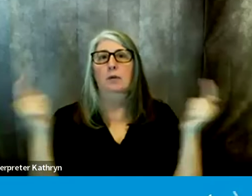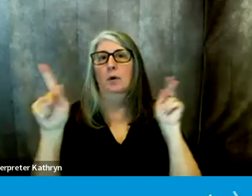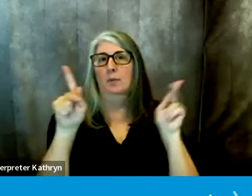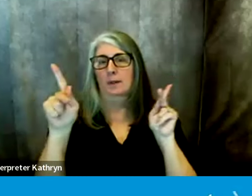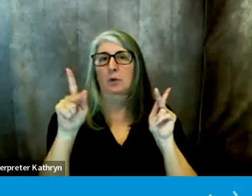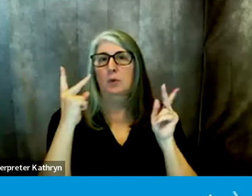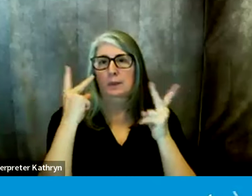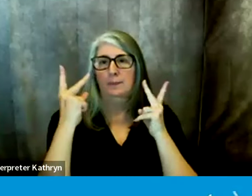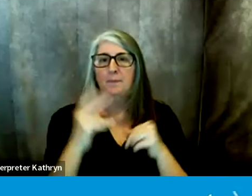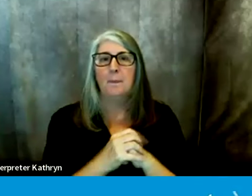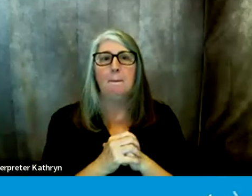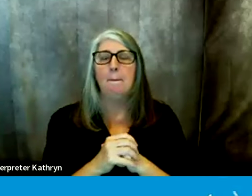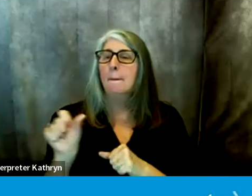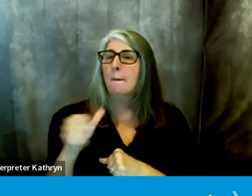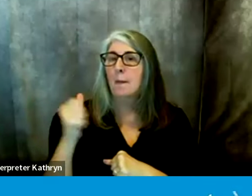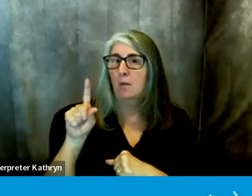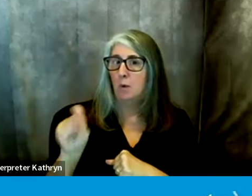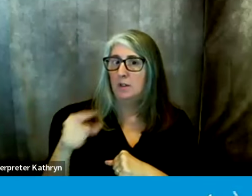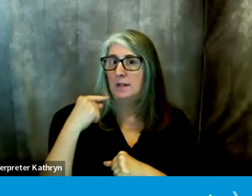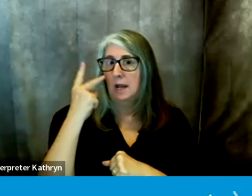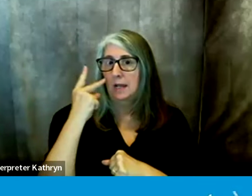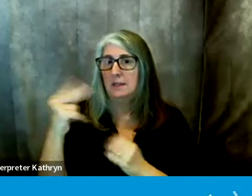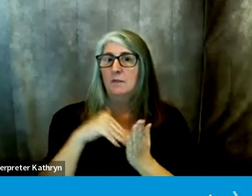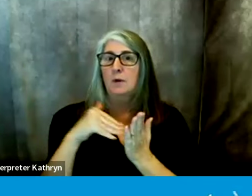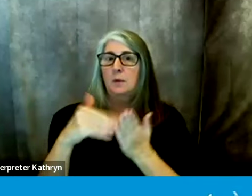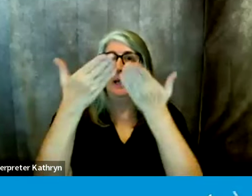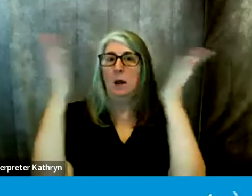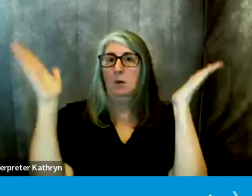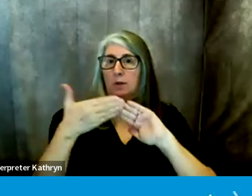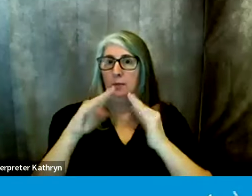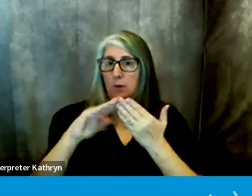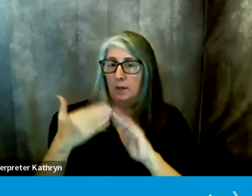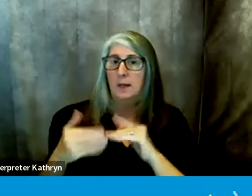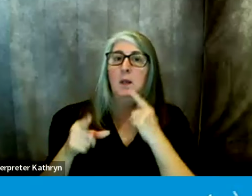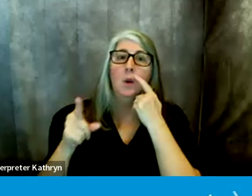that comes up so frequently in the community. Once you have the FDA approval,